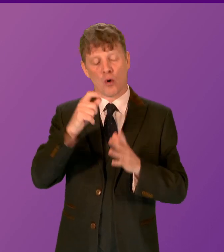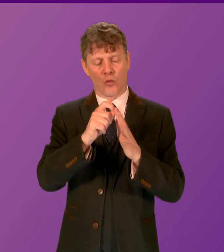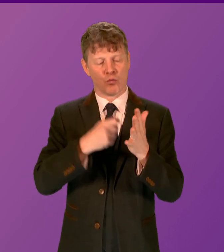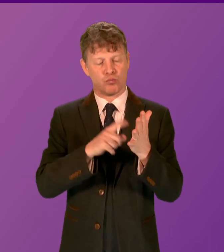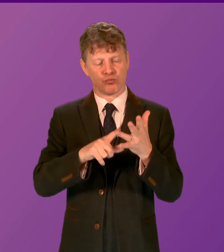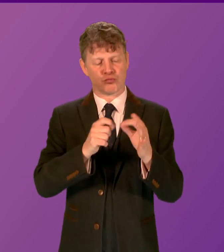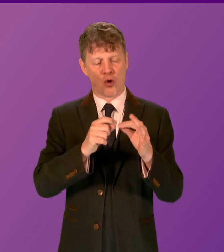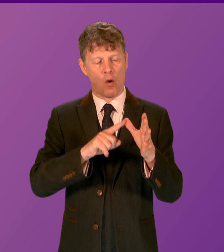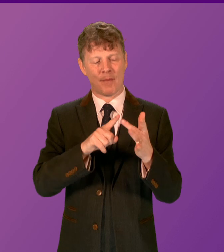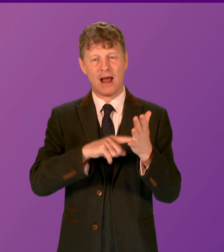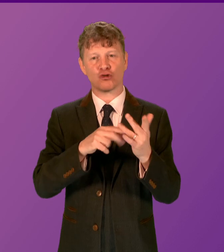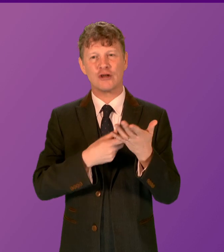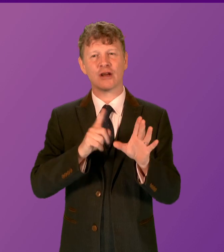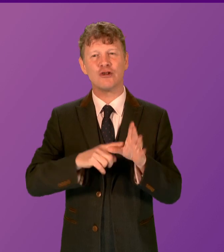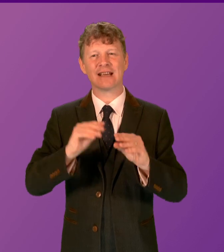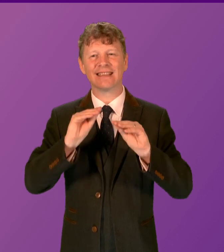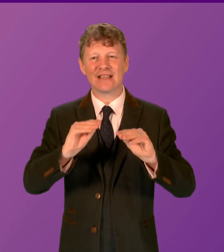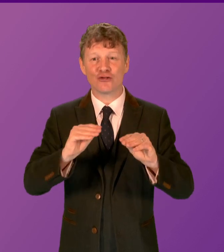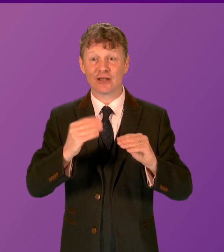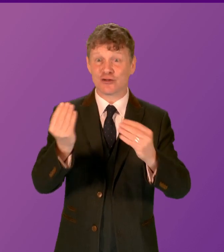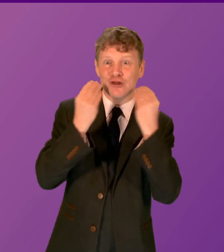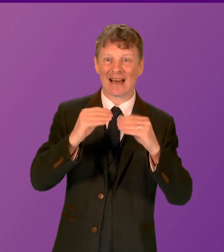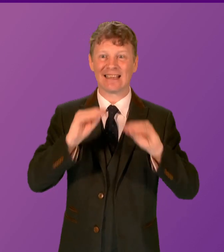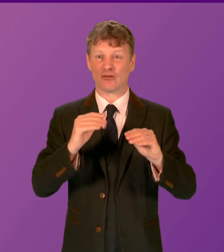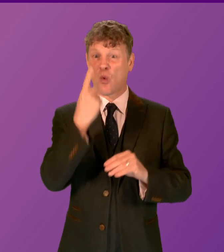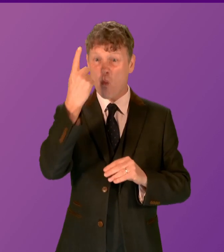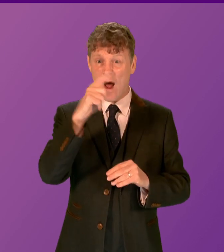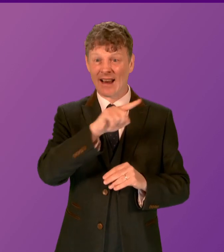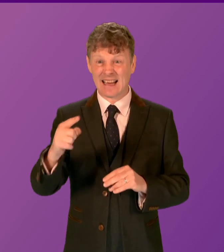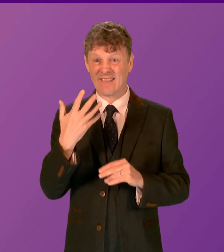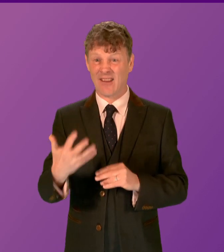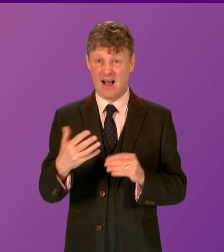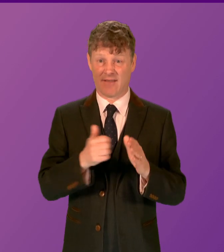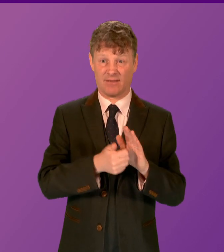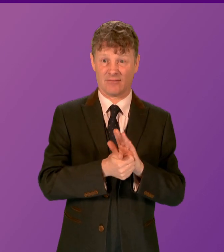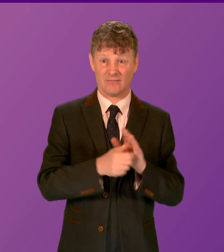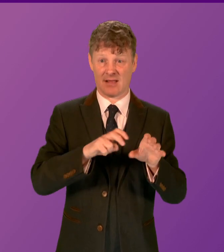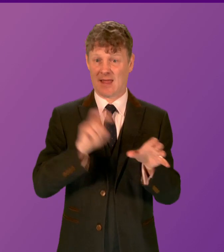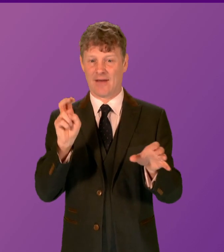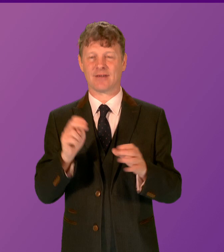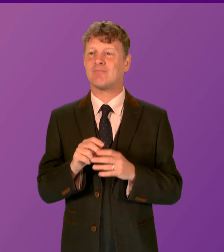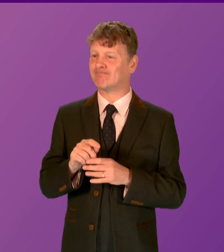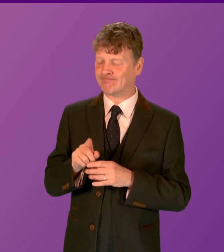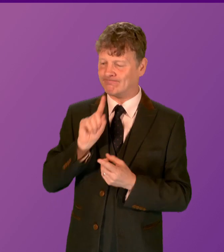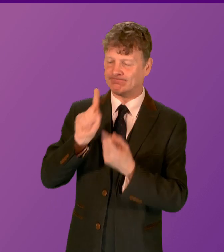teacher induction scheme in 2023. The teacher induction scheme is an important element of teacher education.